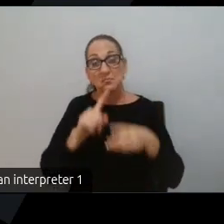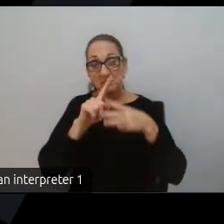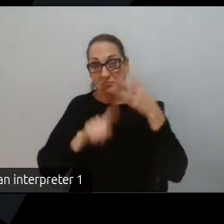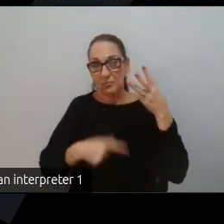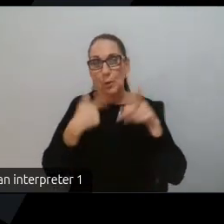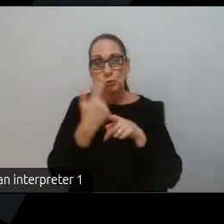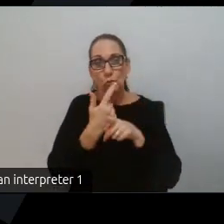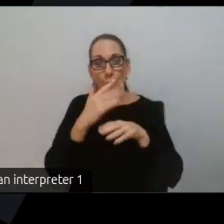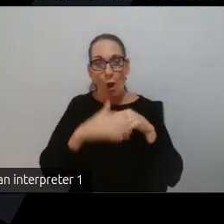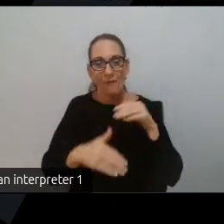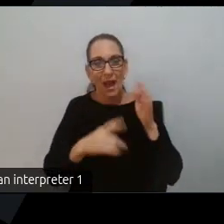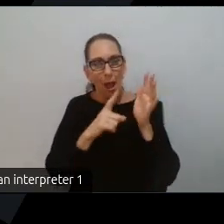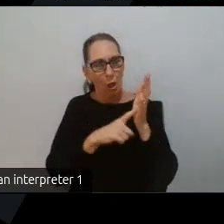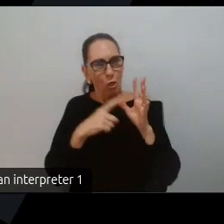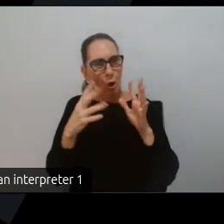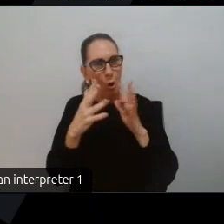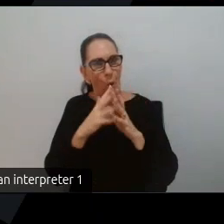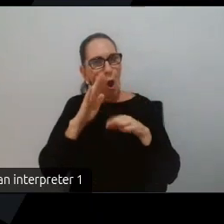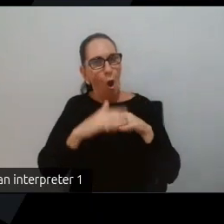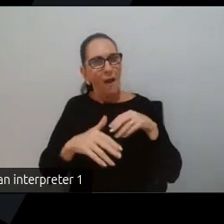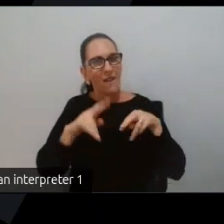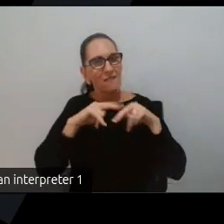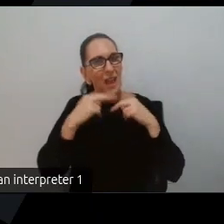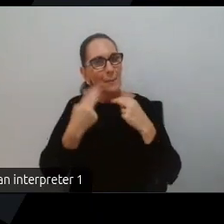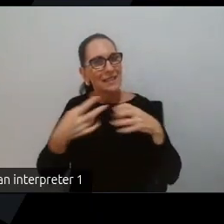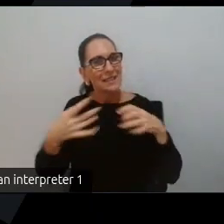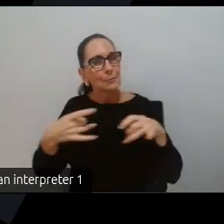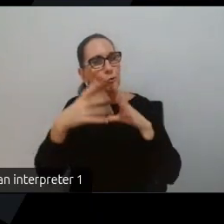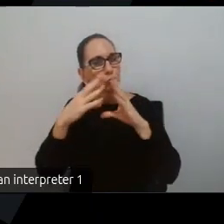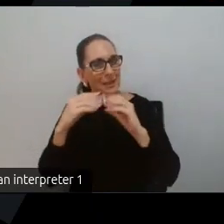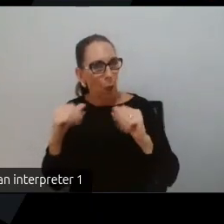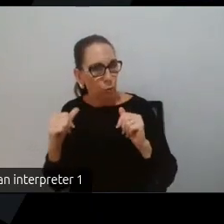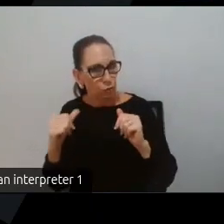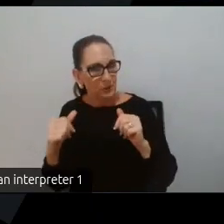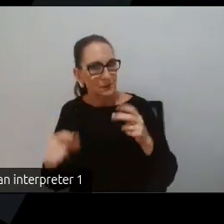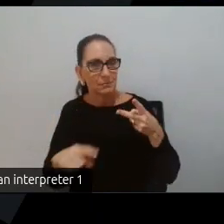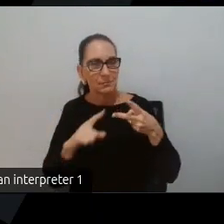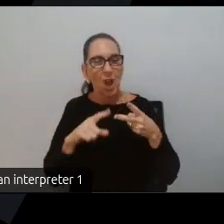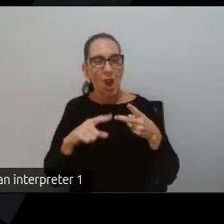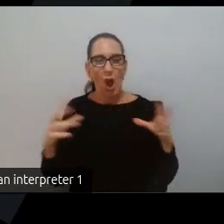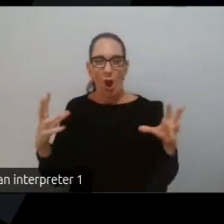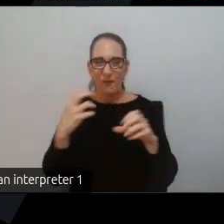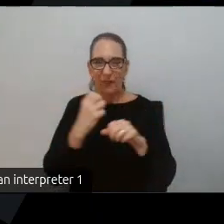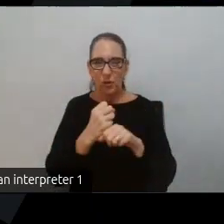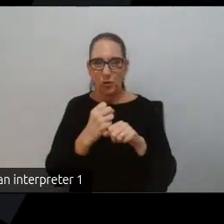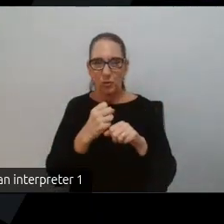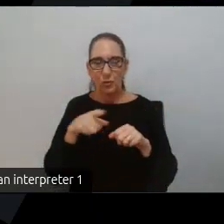is the law around family dispute resolution, an overview of dispute resolution services at Legal